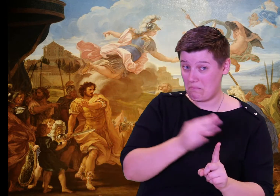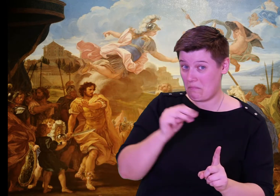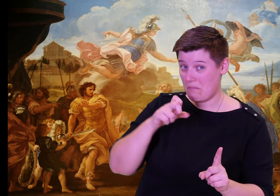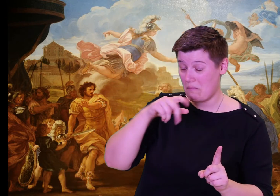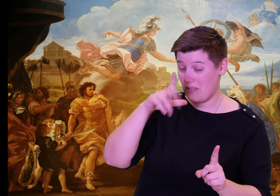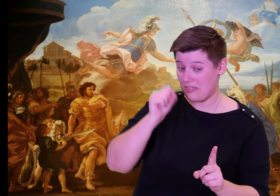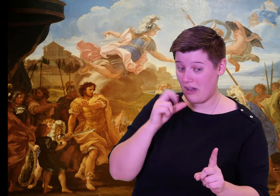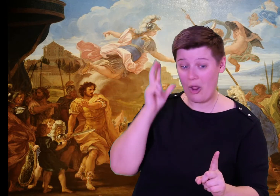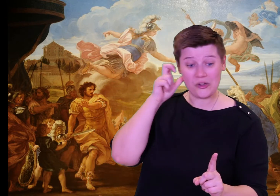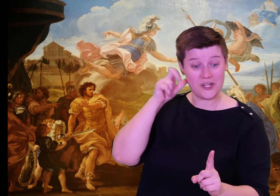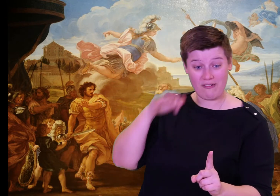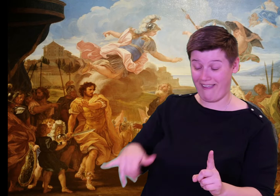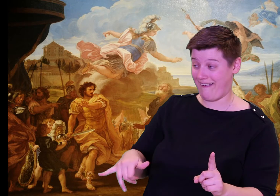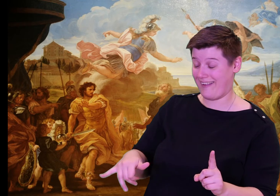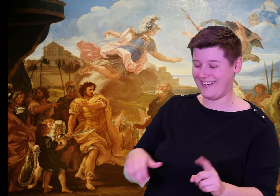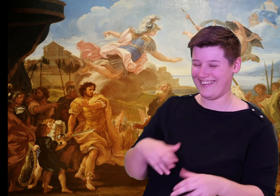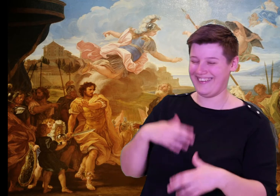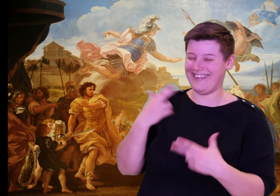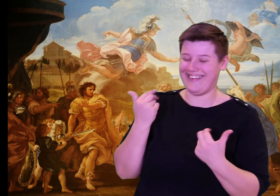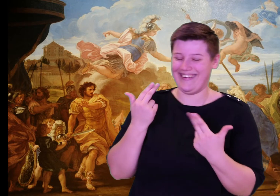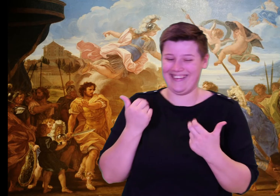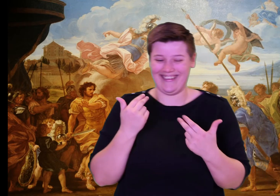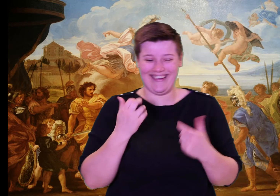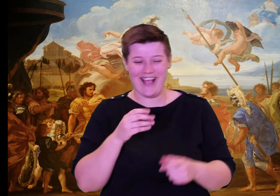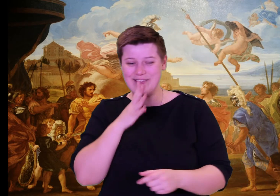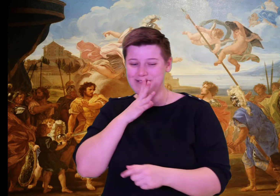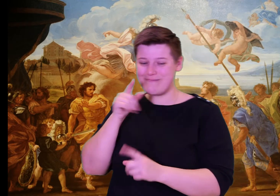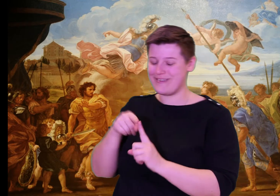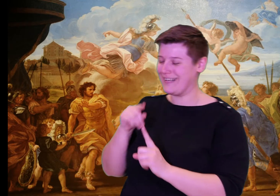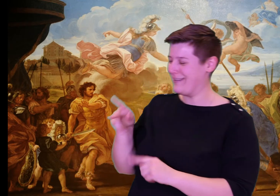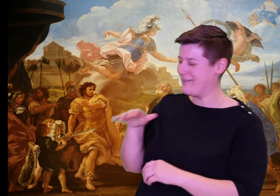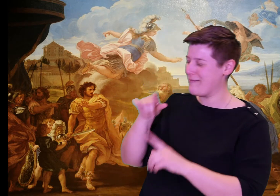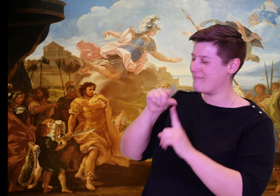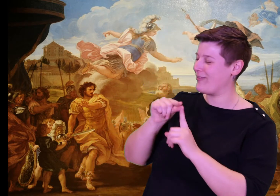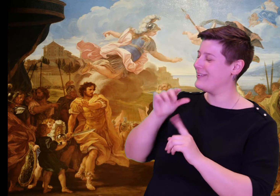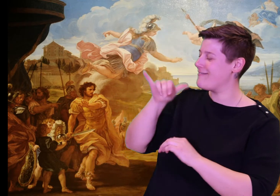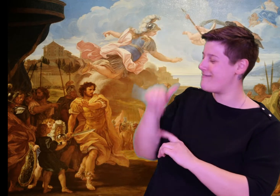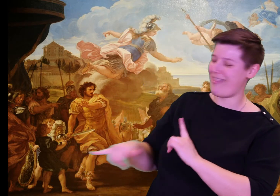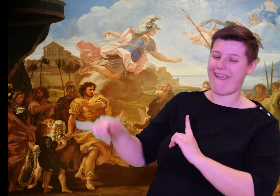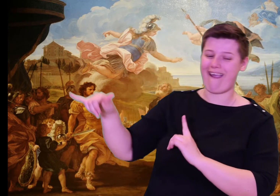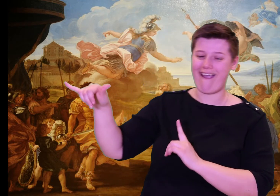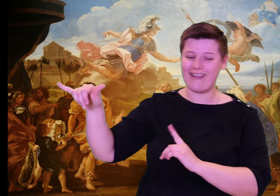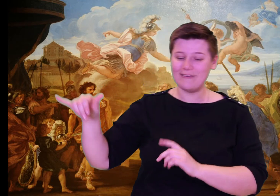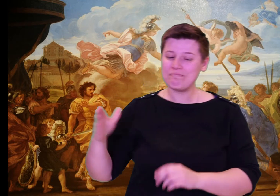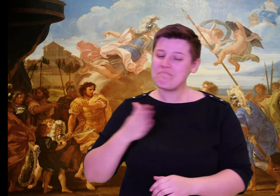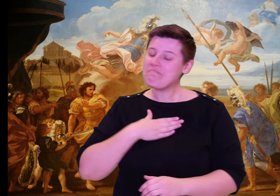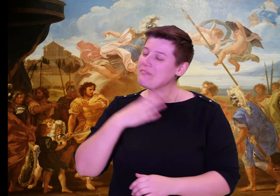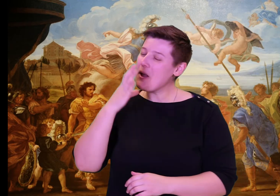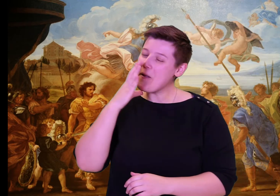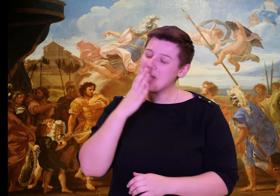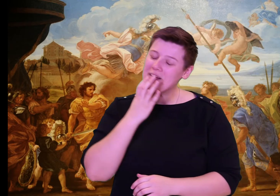When Menelaus heard his words, he spoke to them in turn--his words flew out.